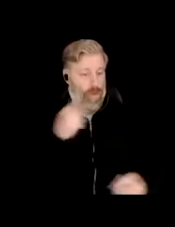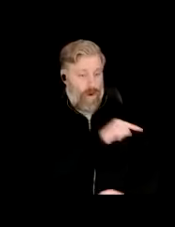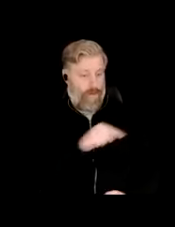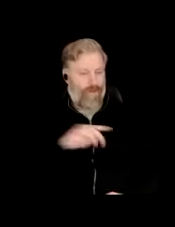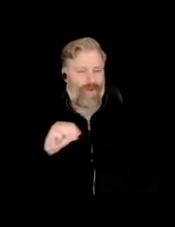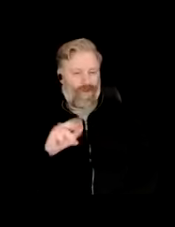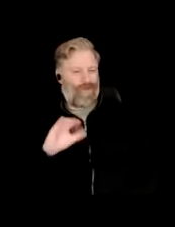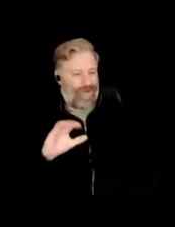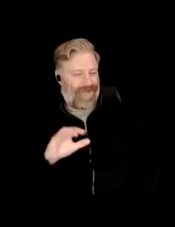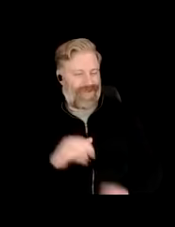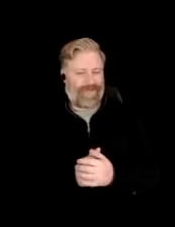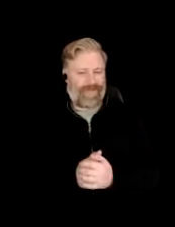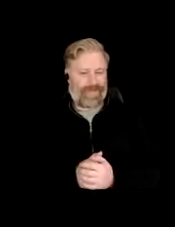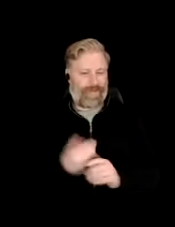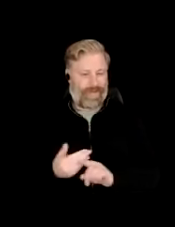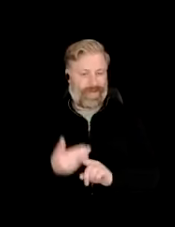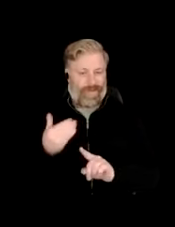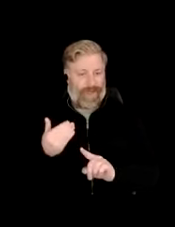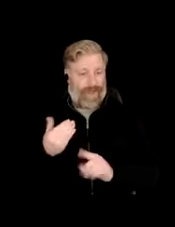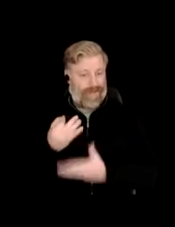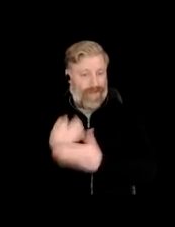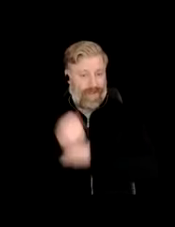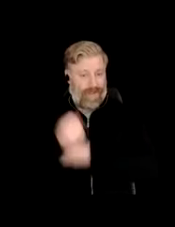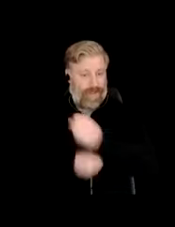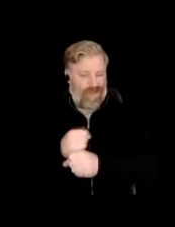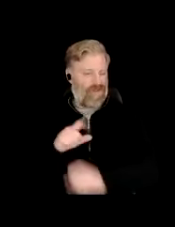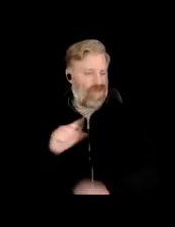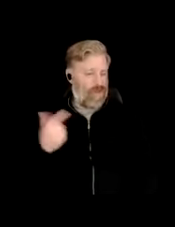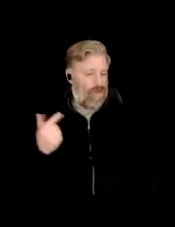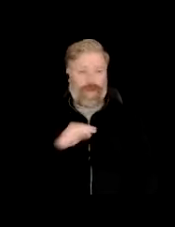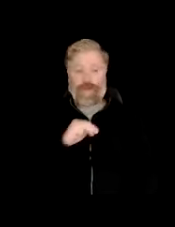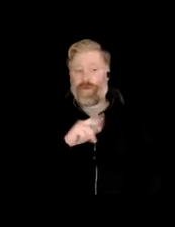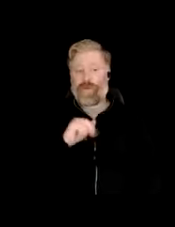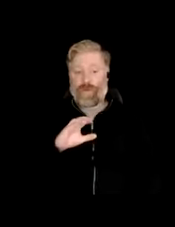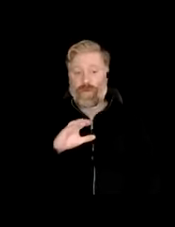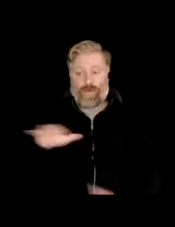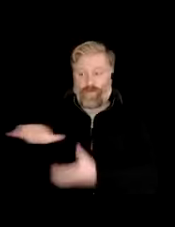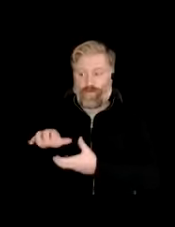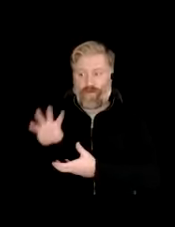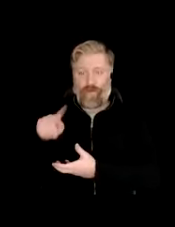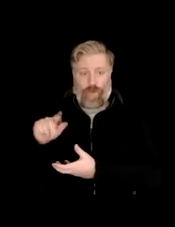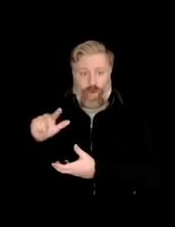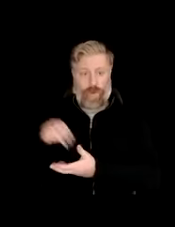In our previous fiscal year, fiscal year 2021, MRAC distributed about $4.3 million into community.